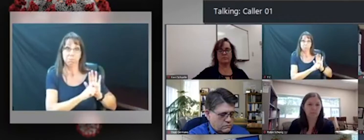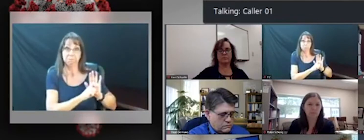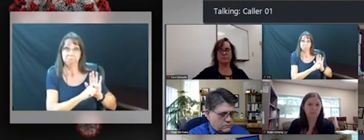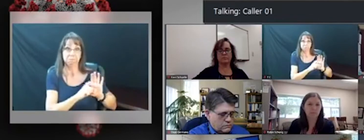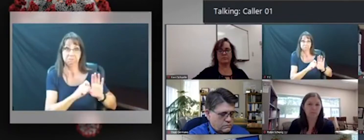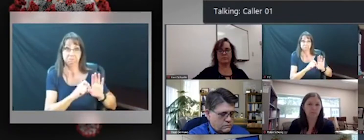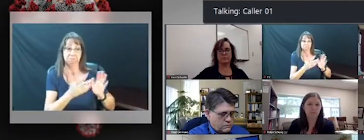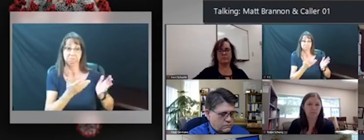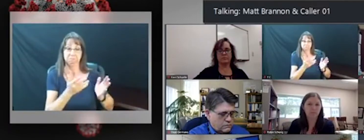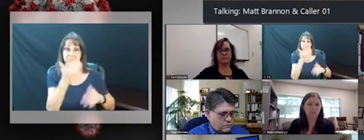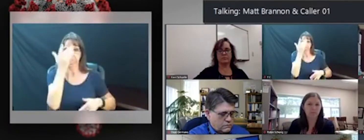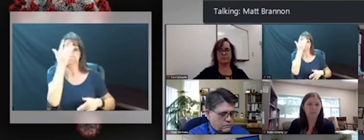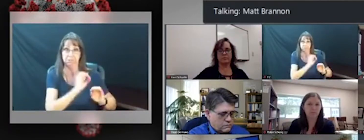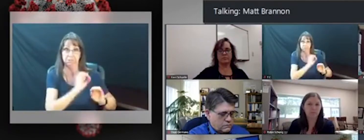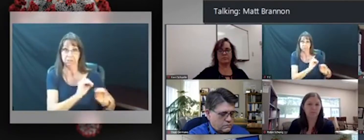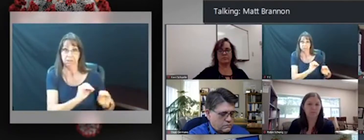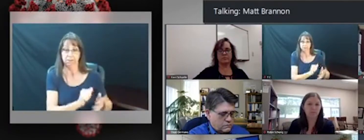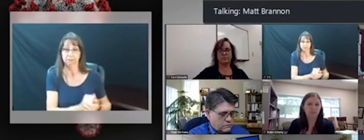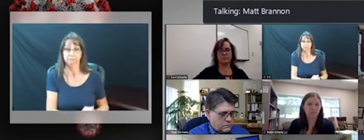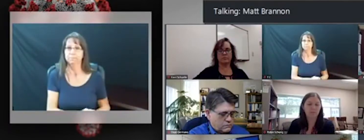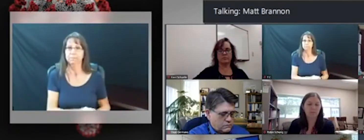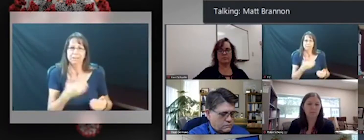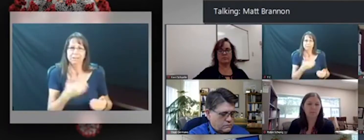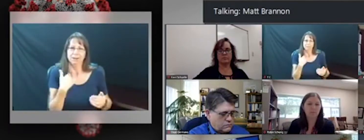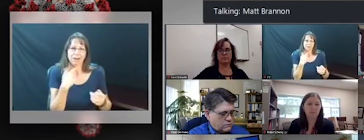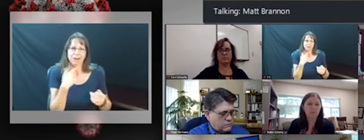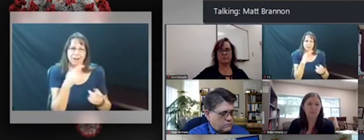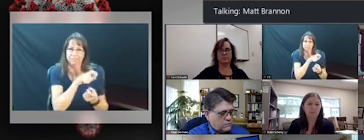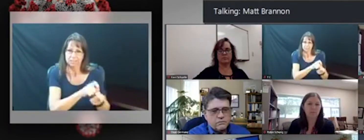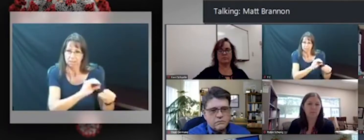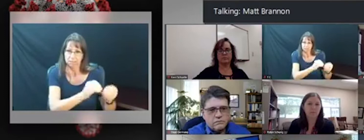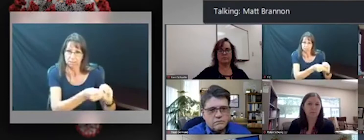OK, that's alright. Do we know what the total number of cases would be just for the Windsor